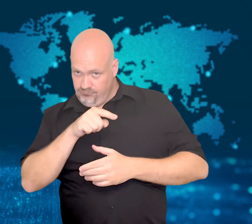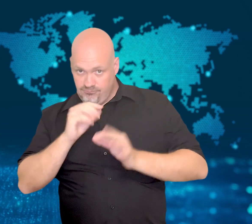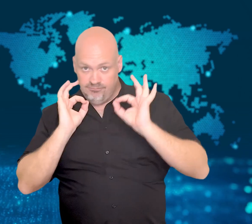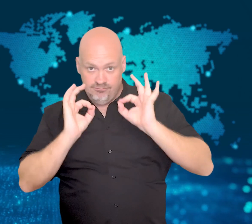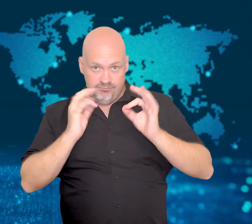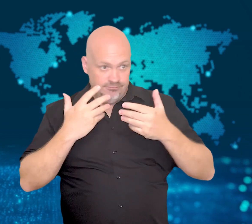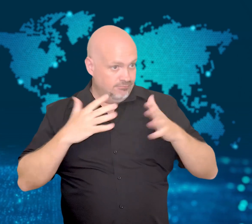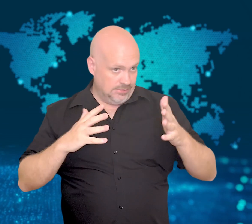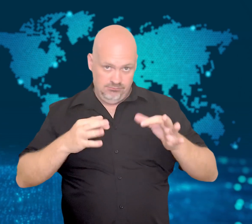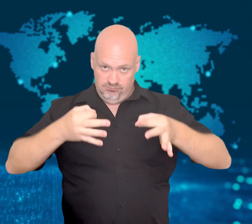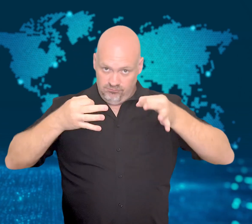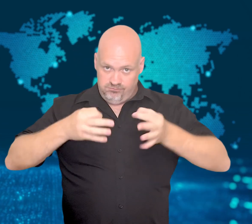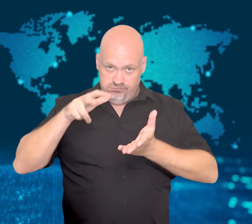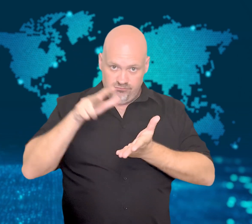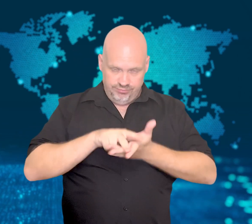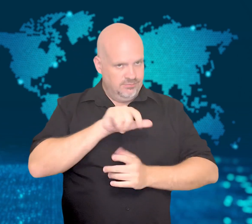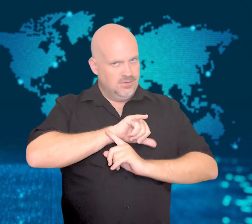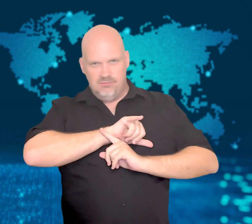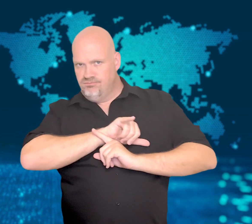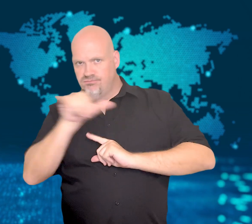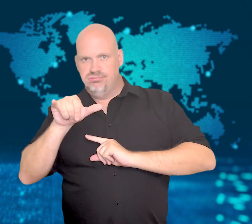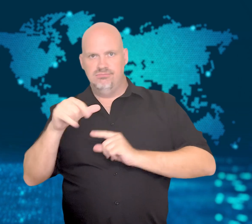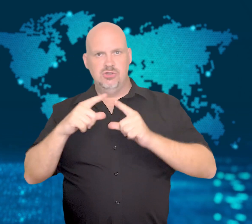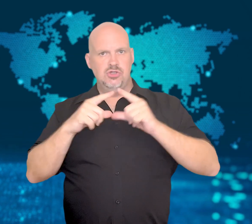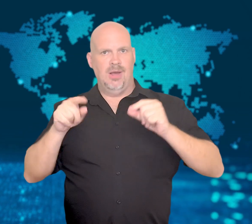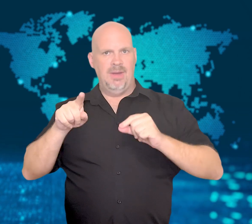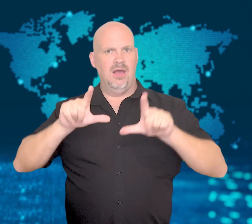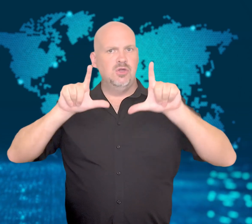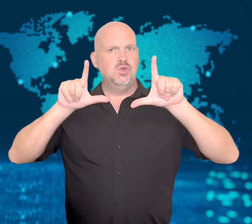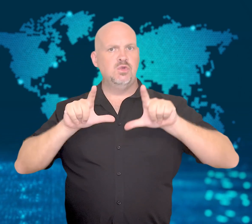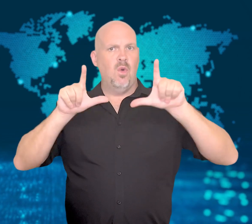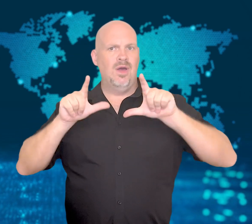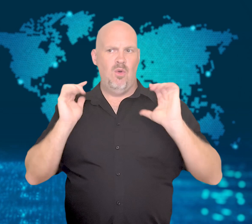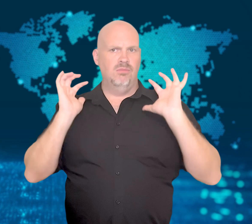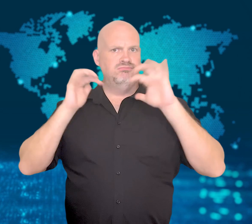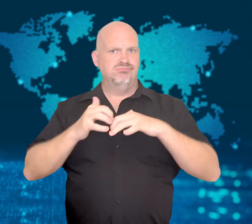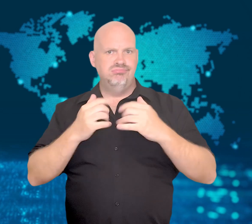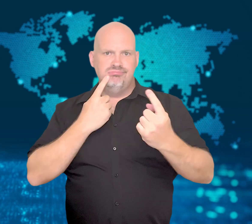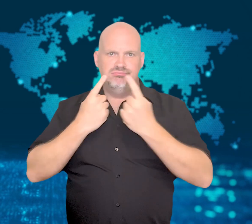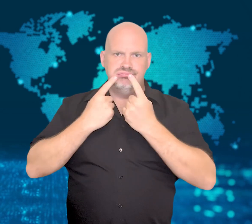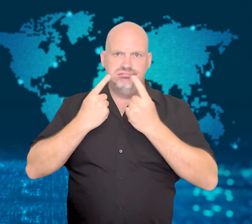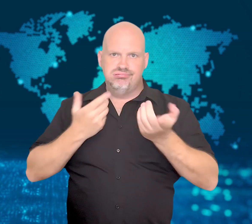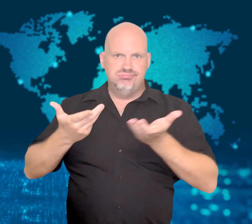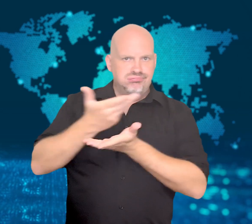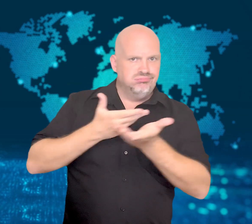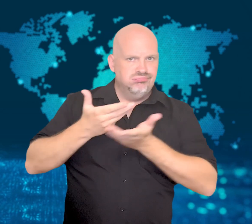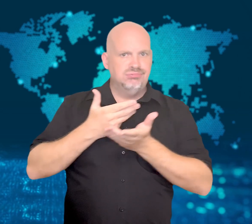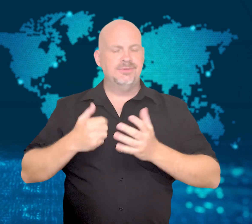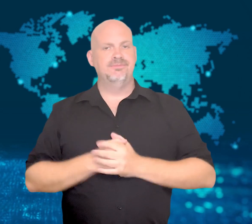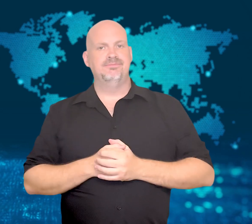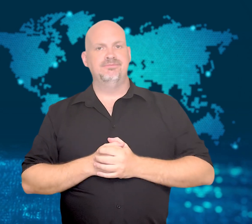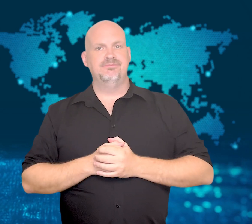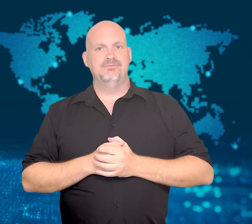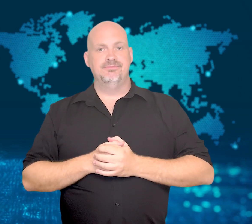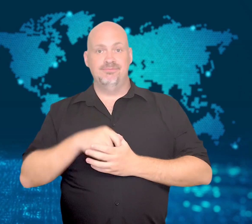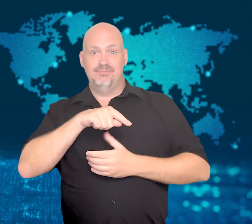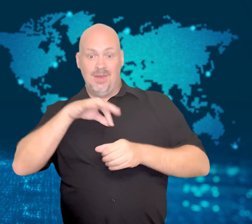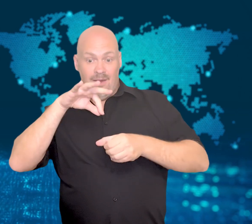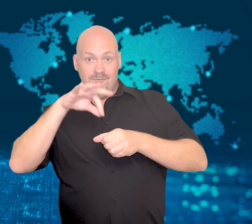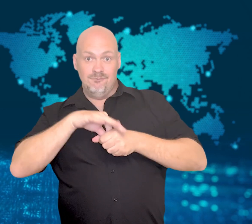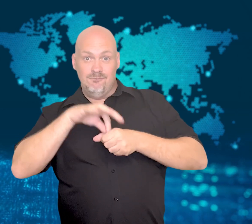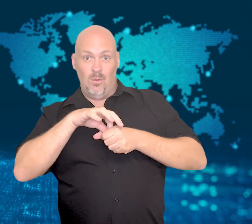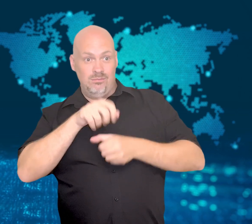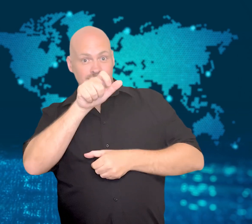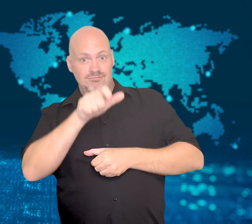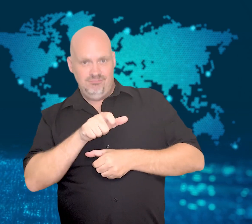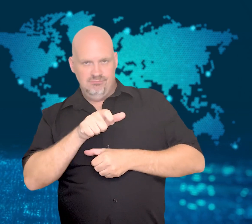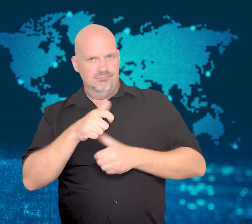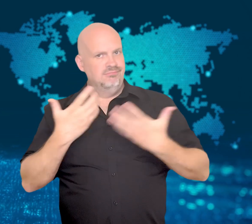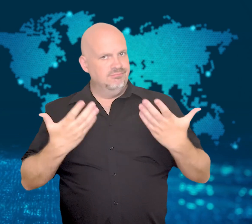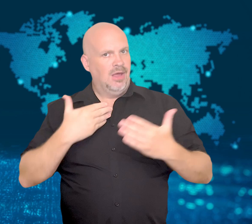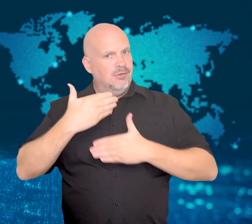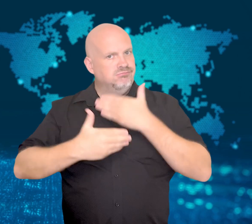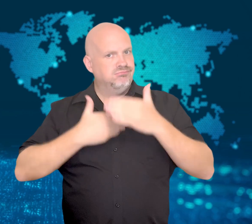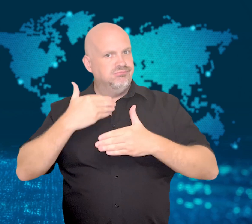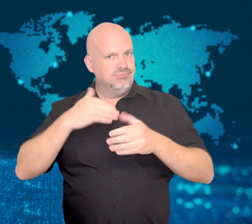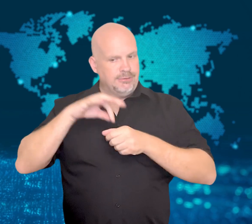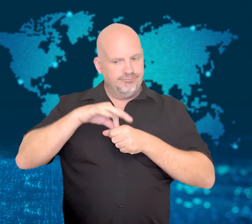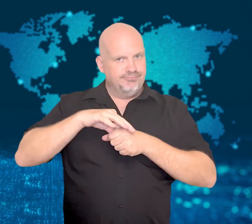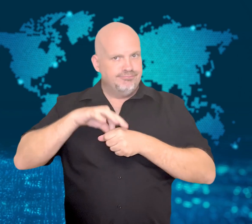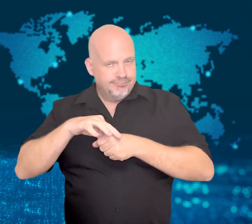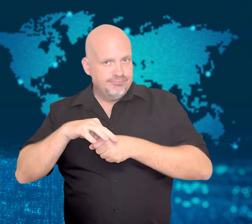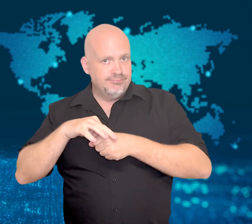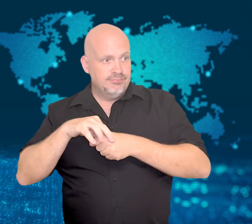Prime Minister Albanese flew to Tokyo for a summit.